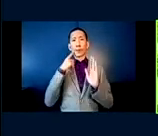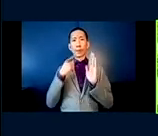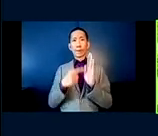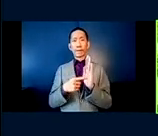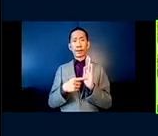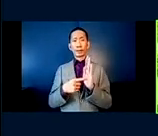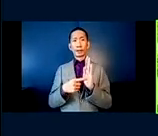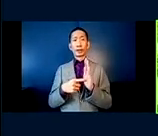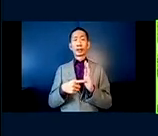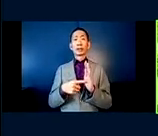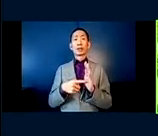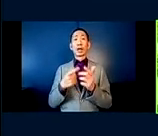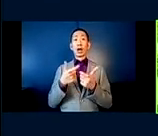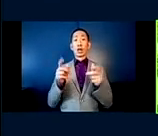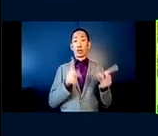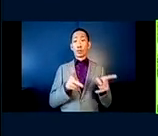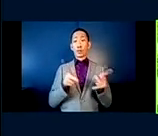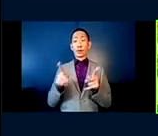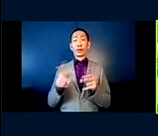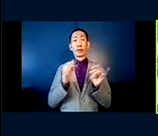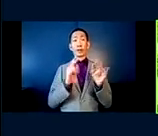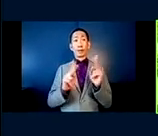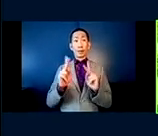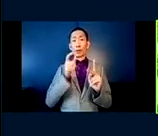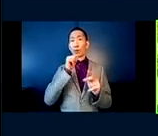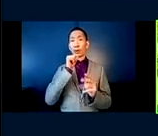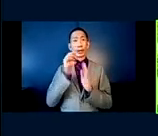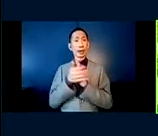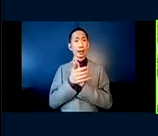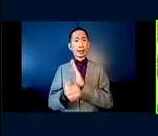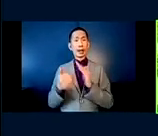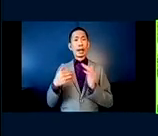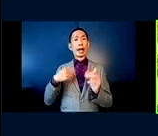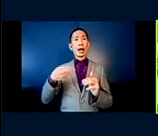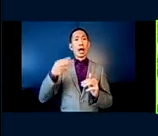WAS VERY DIFFERENT. A LARGE PROPORTION OF INDIVIDUALS WHO WERE UNSKILLED